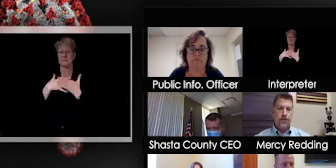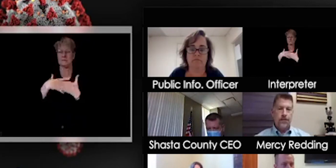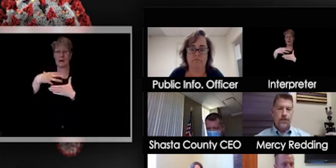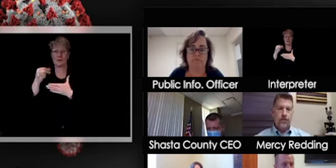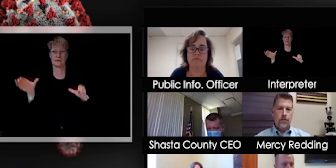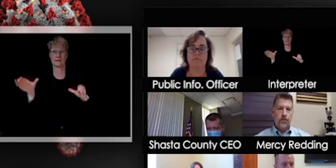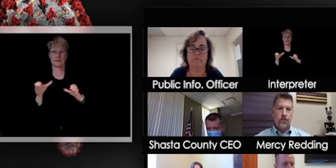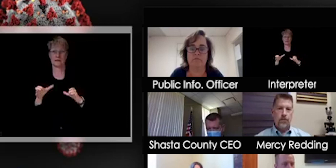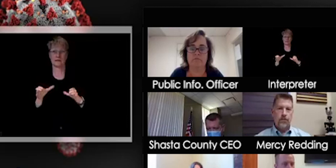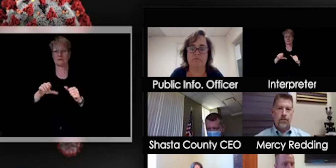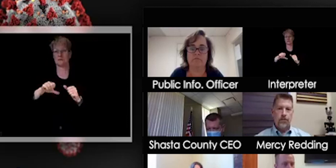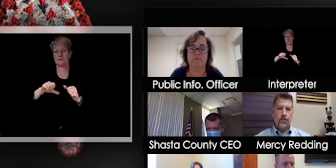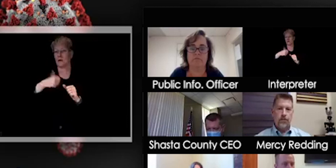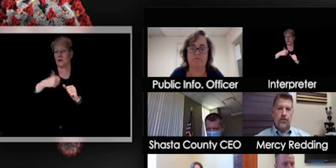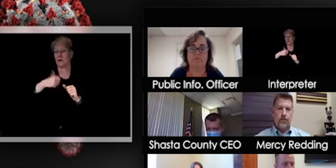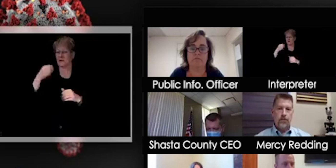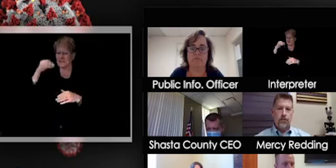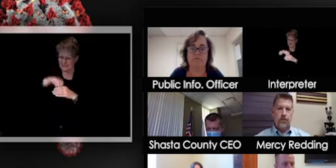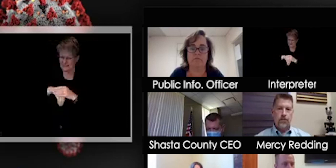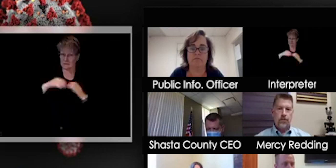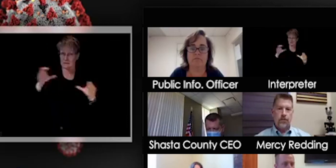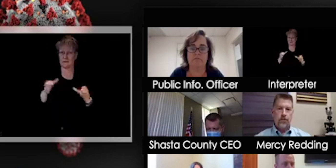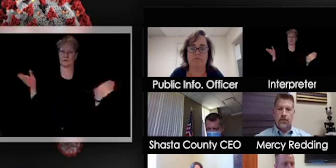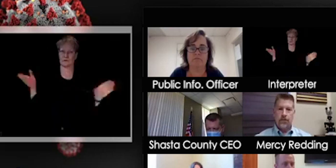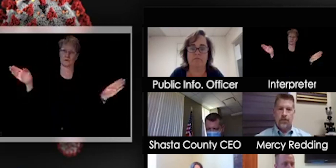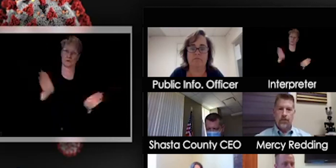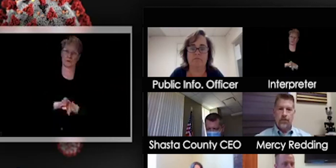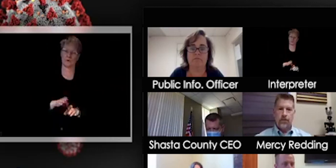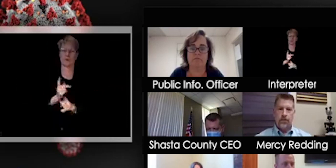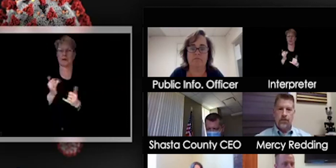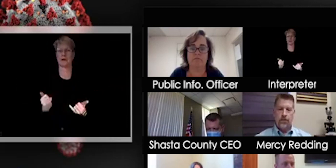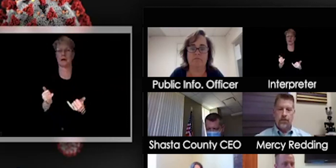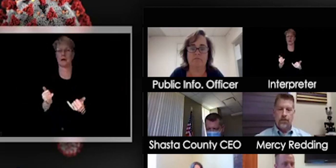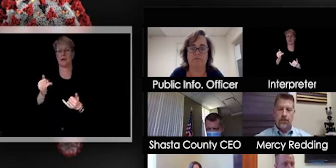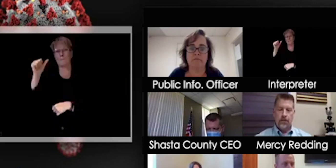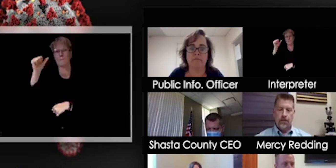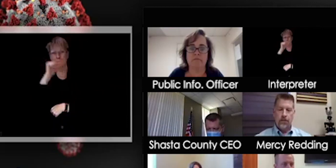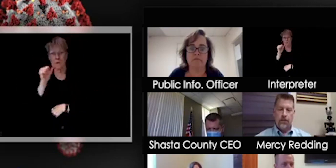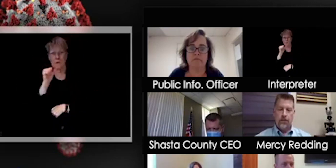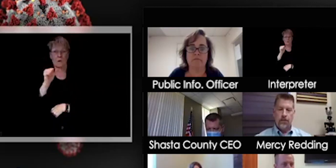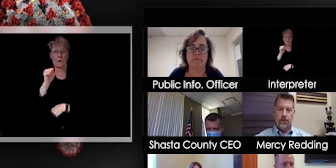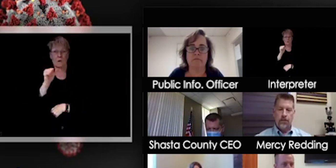closed. So, the closures include brew pubs, breweries, bars and pubs, which are closed